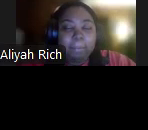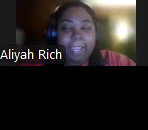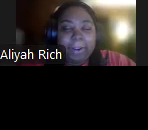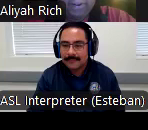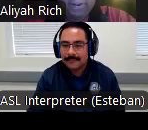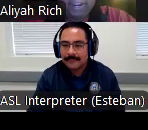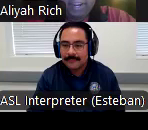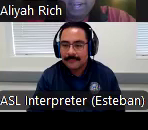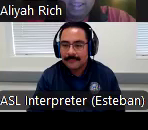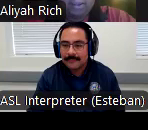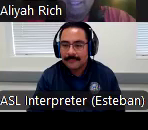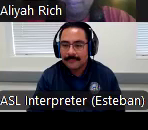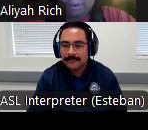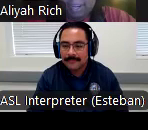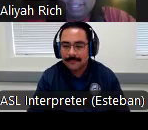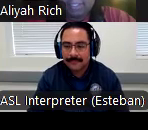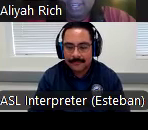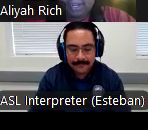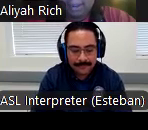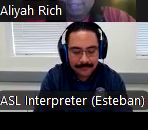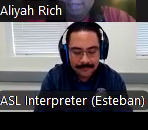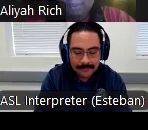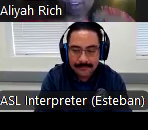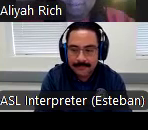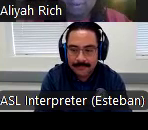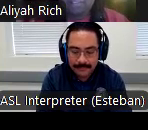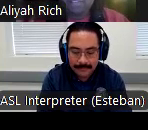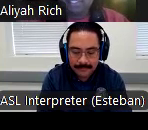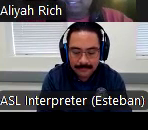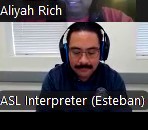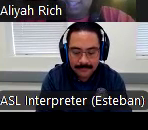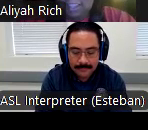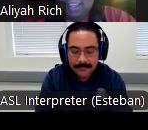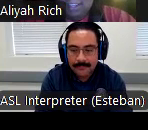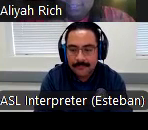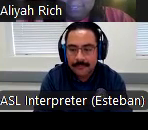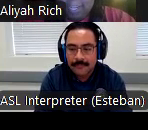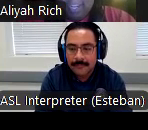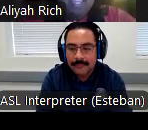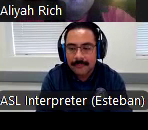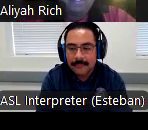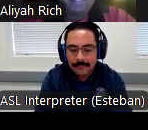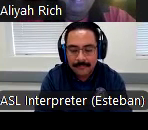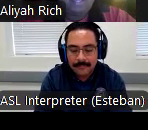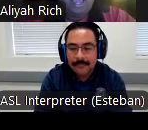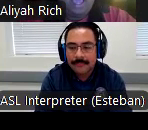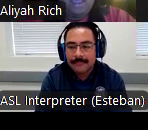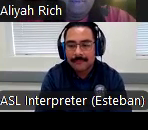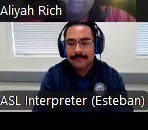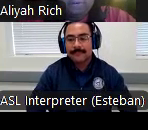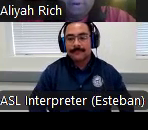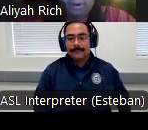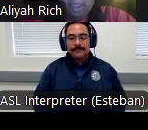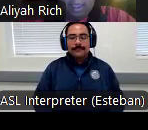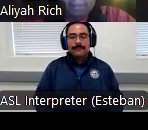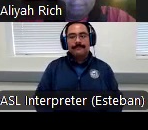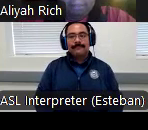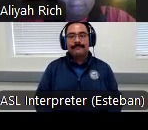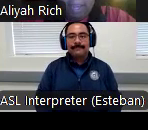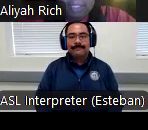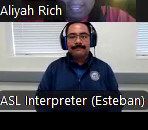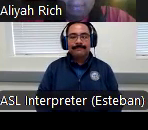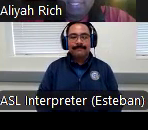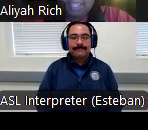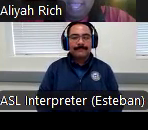black hair and I have brown eyes, and I'm in my home office for today. But my job is that